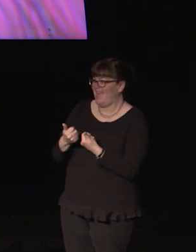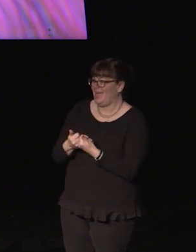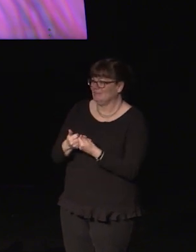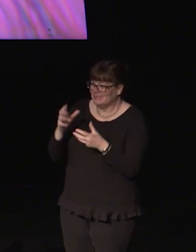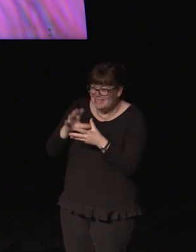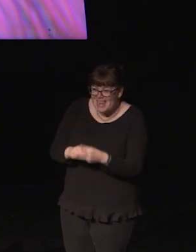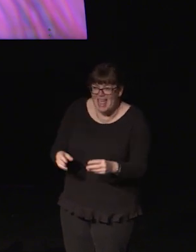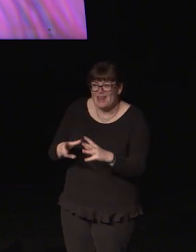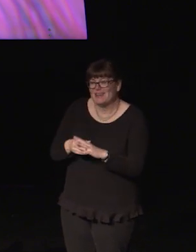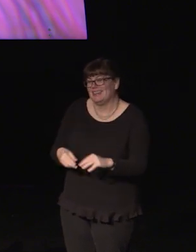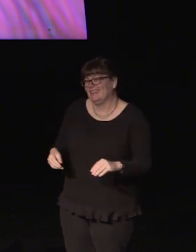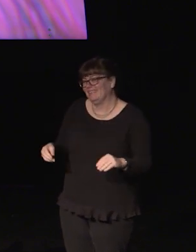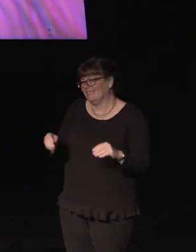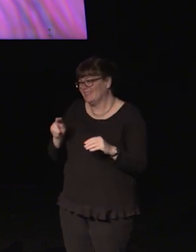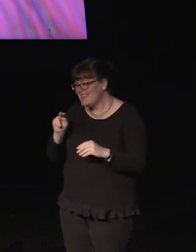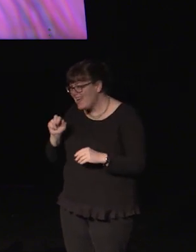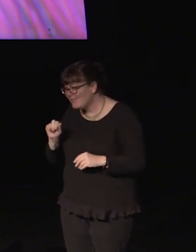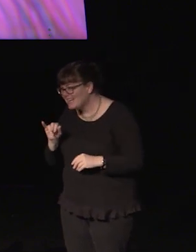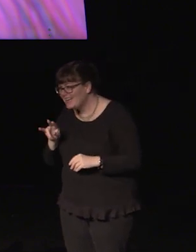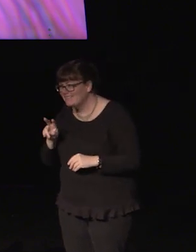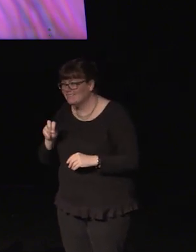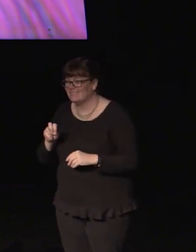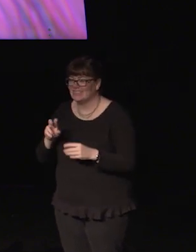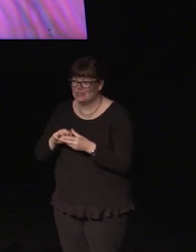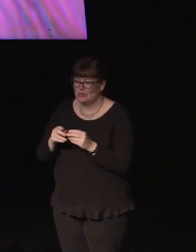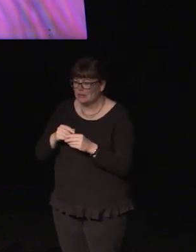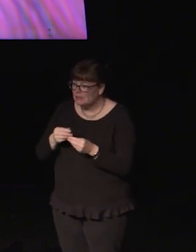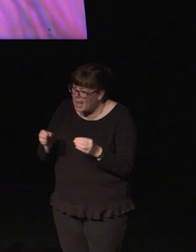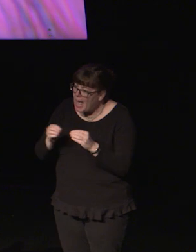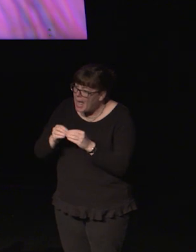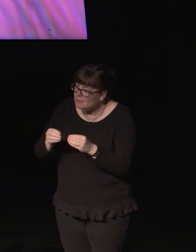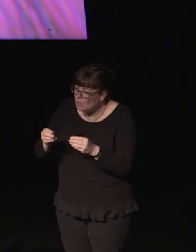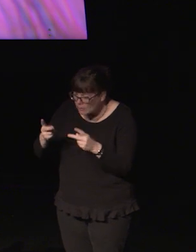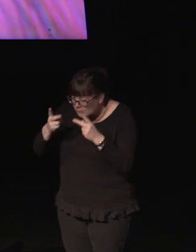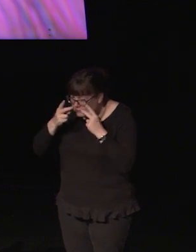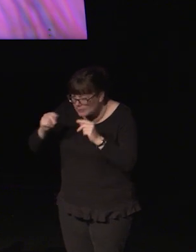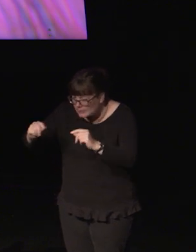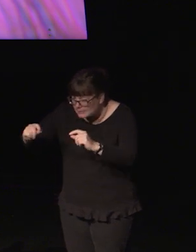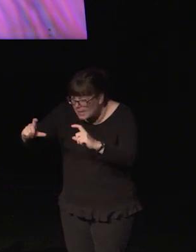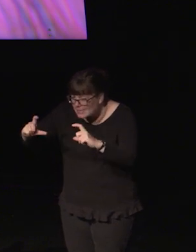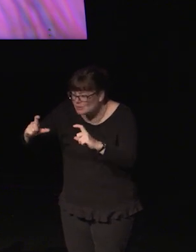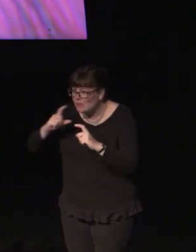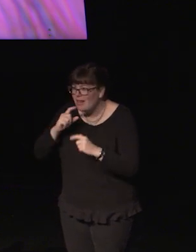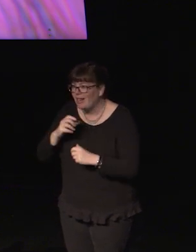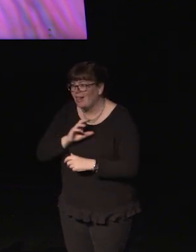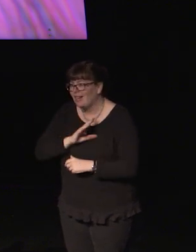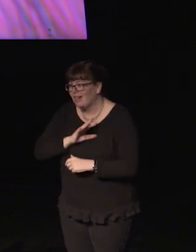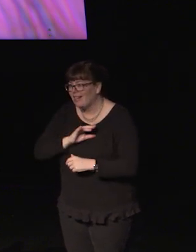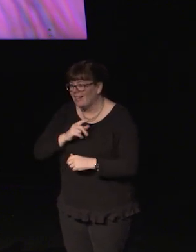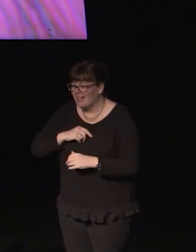and I would love to see them be a little bit more legible, because I'm the nerd that gets excited when I find a codex entry. You know, tell me more